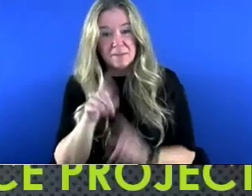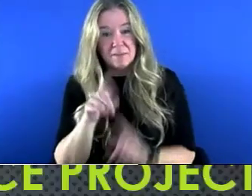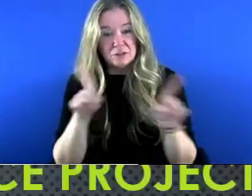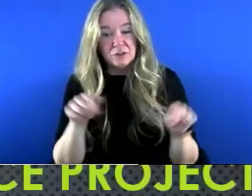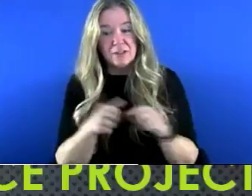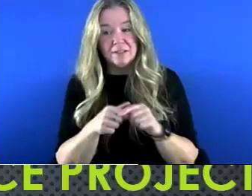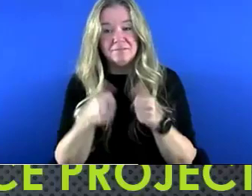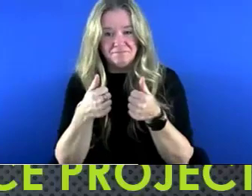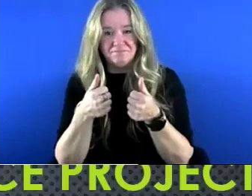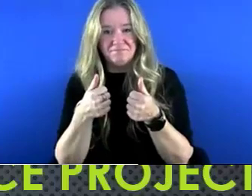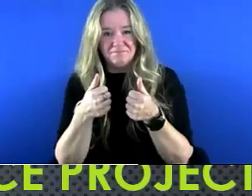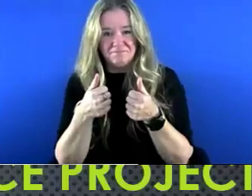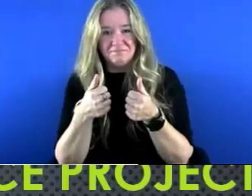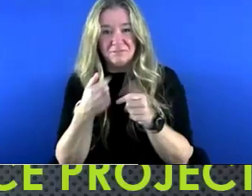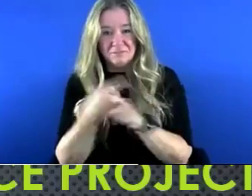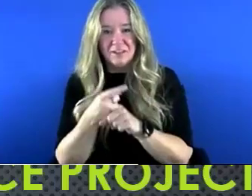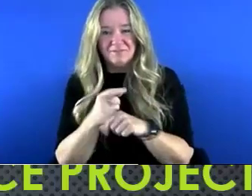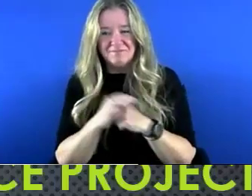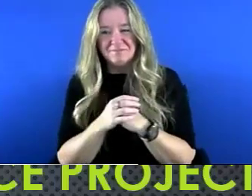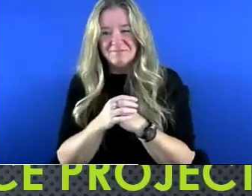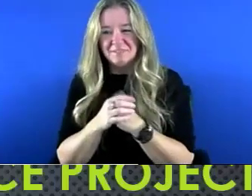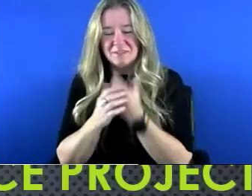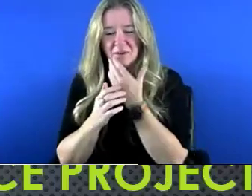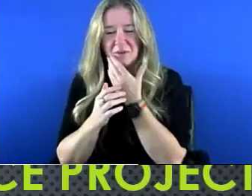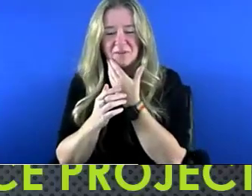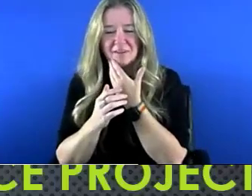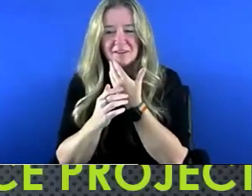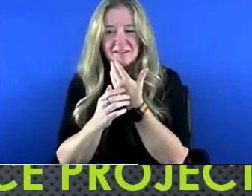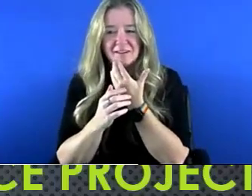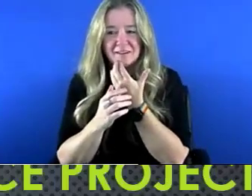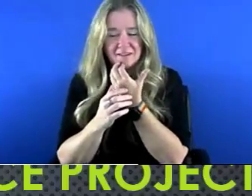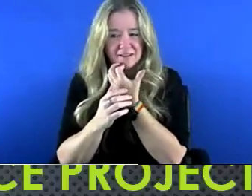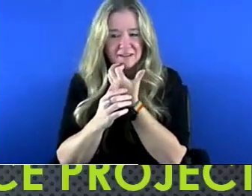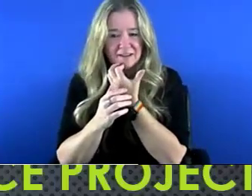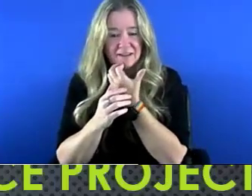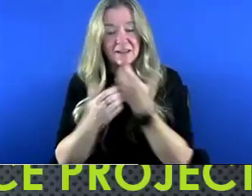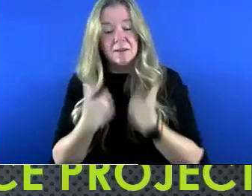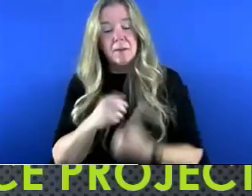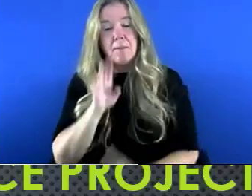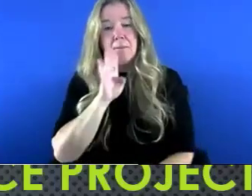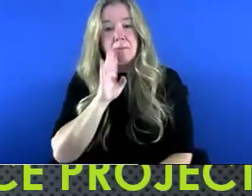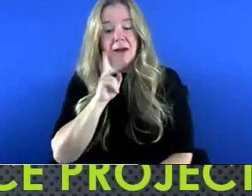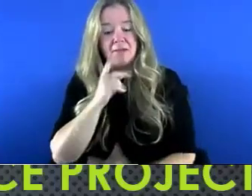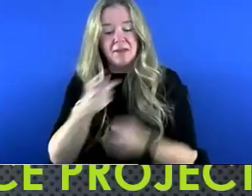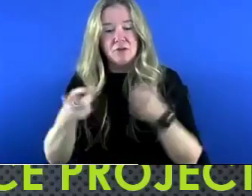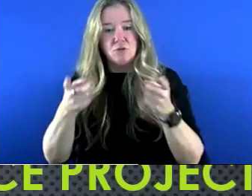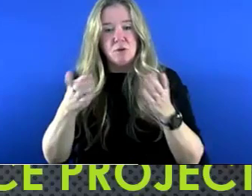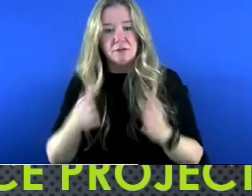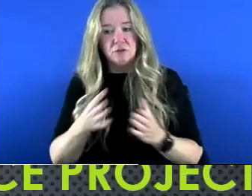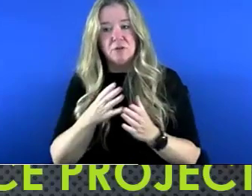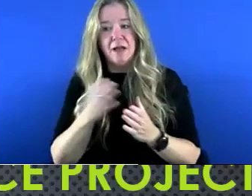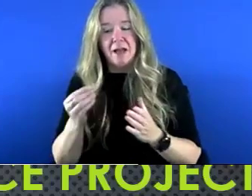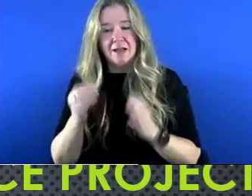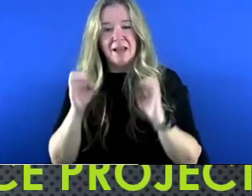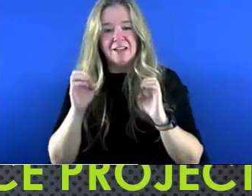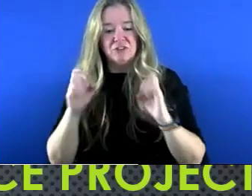not Kelly's, right? So, I am Beth Kennedy. I'm the director and educational consultant